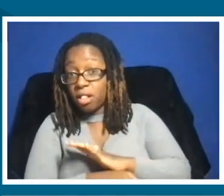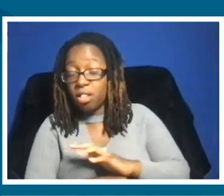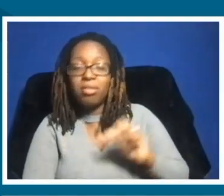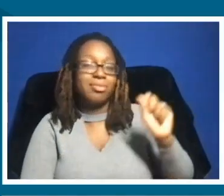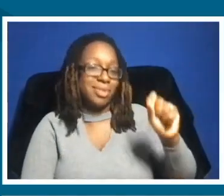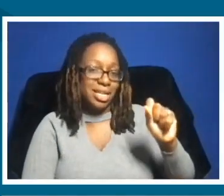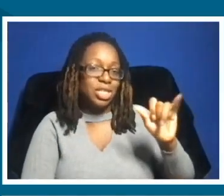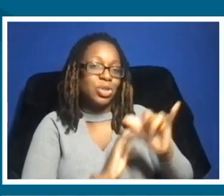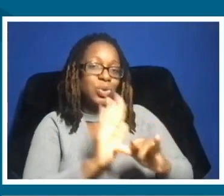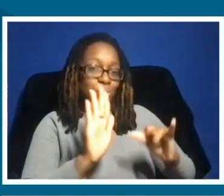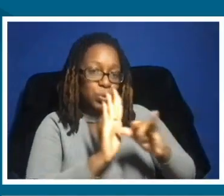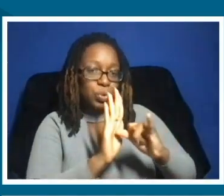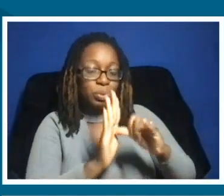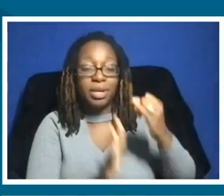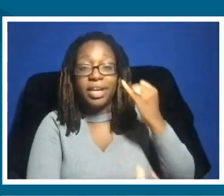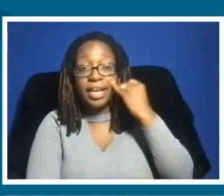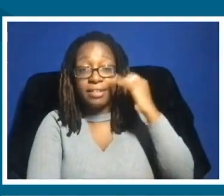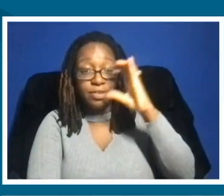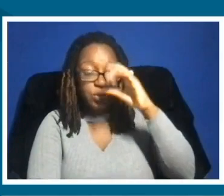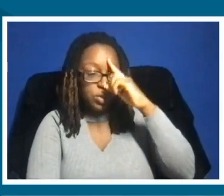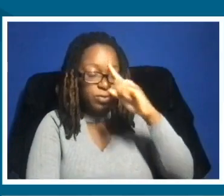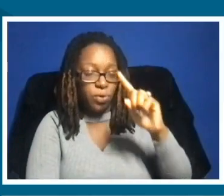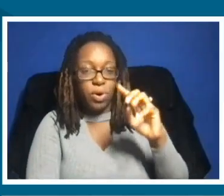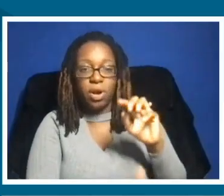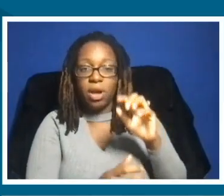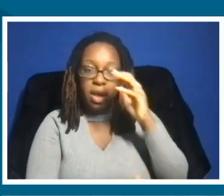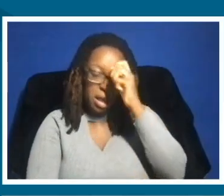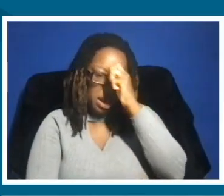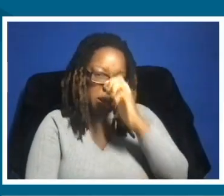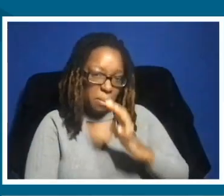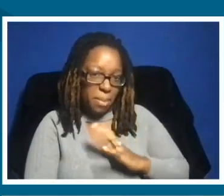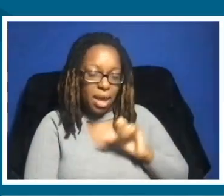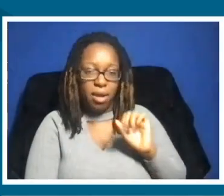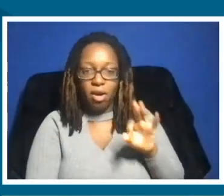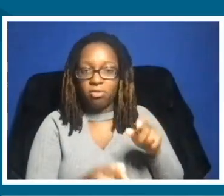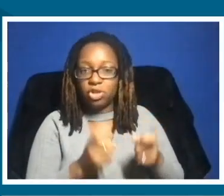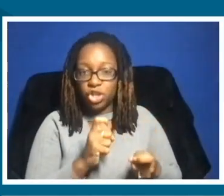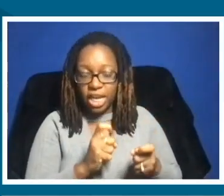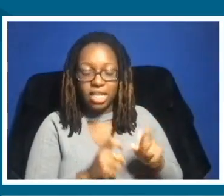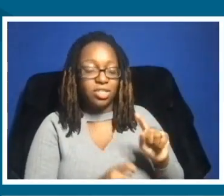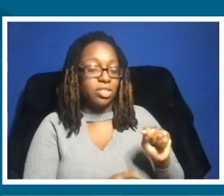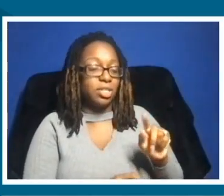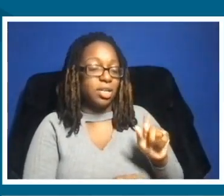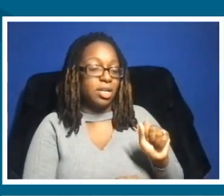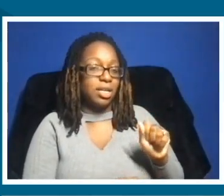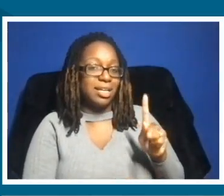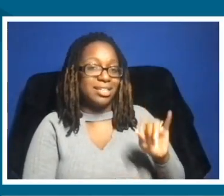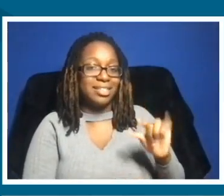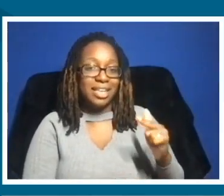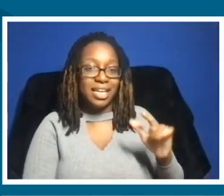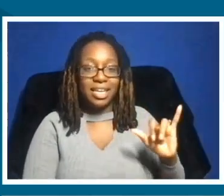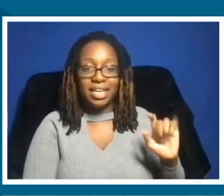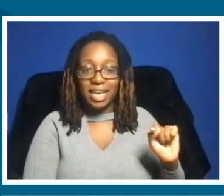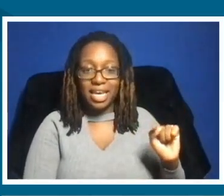if you search men of change taking it to the streets um